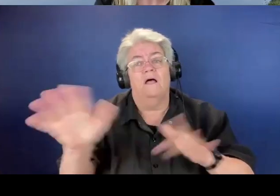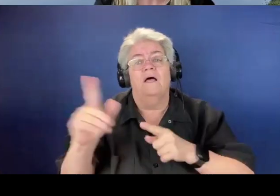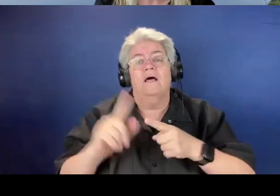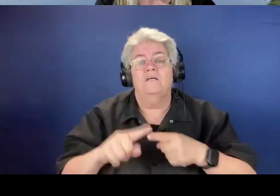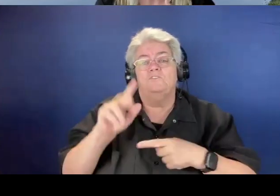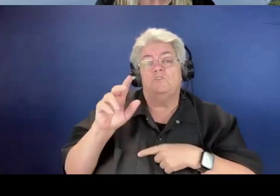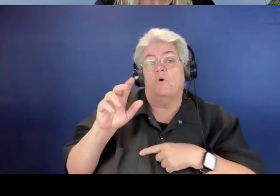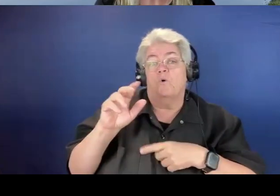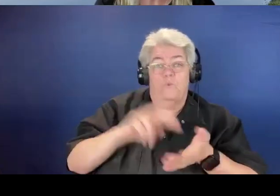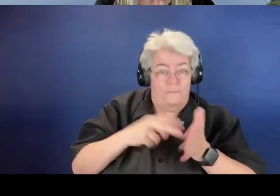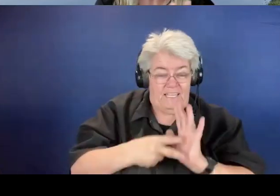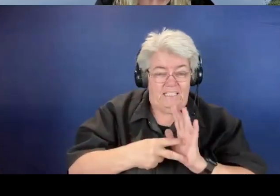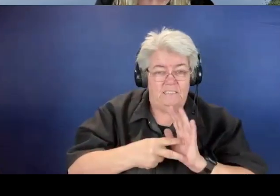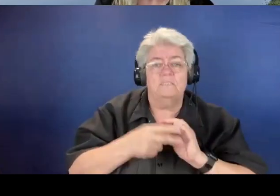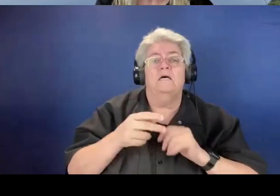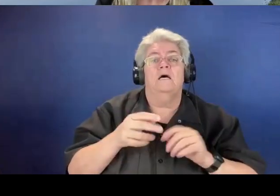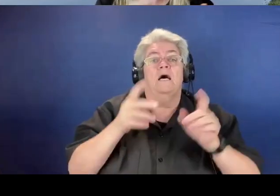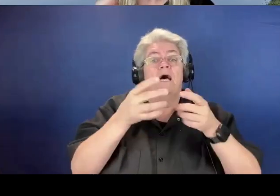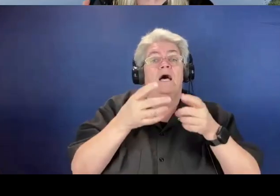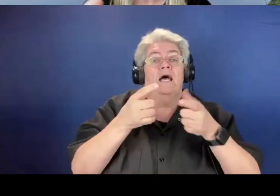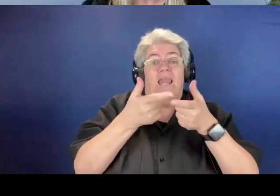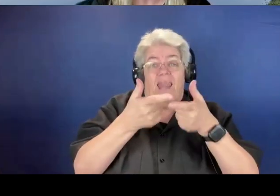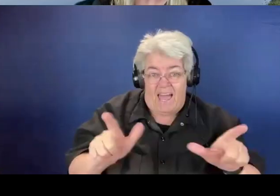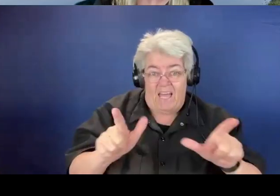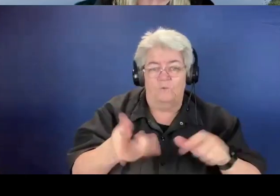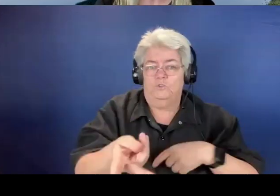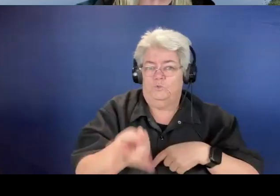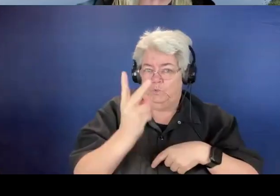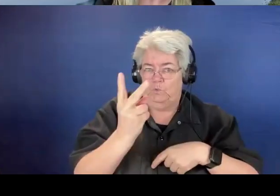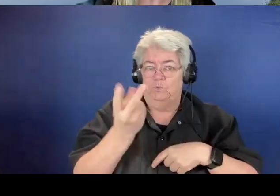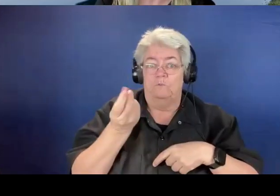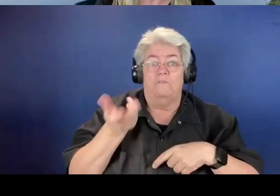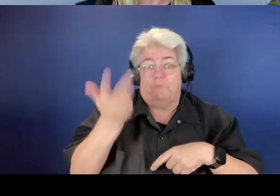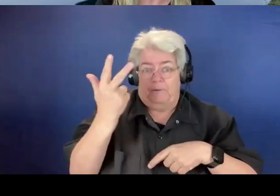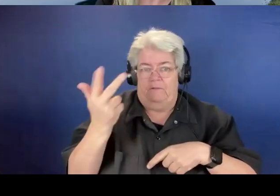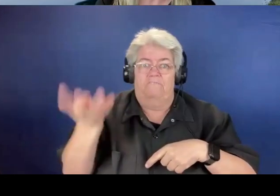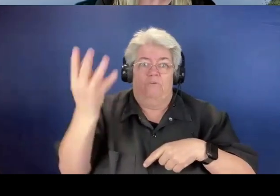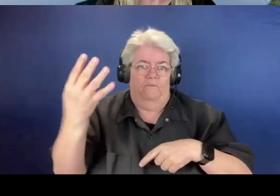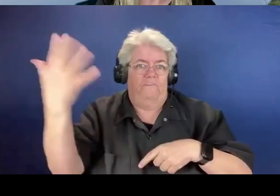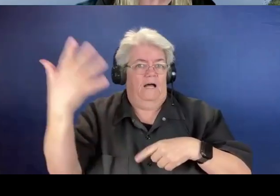use two languages in everyday life two or more languages and you can be a